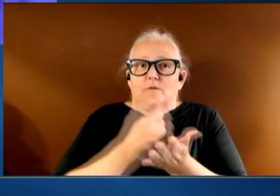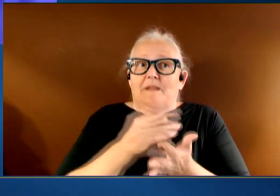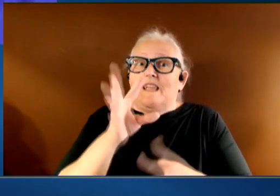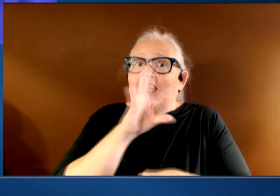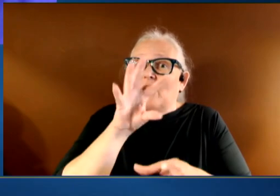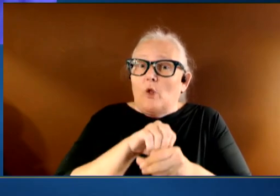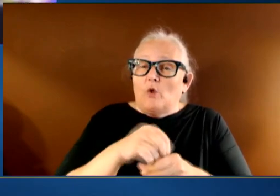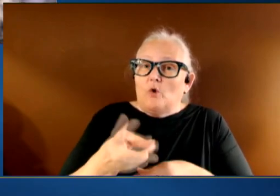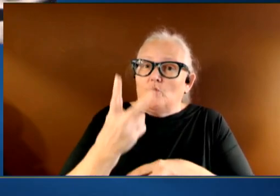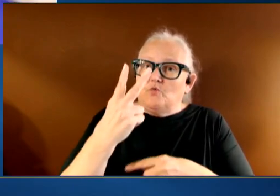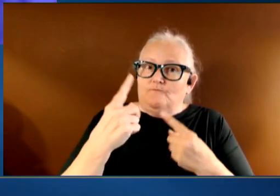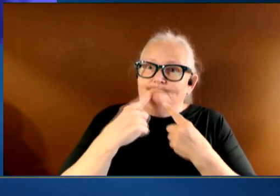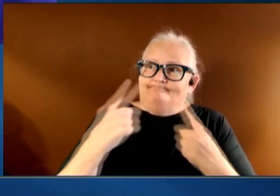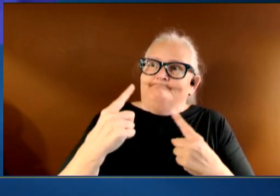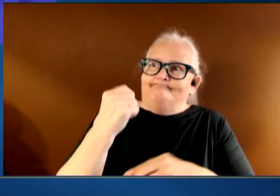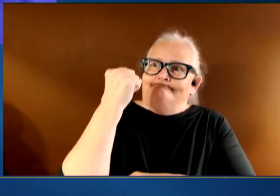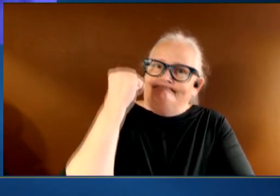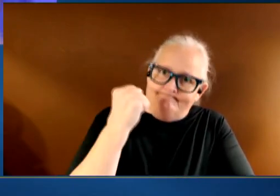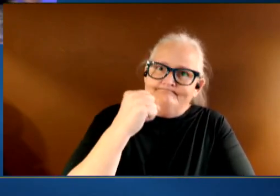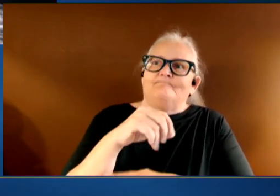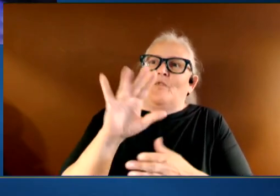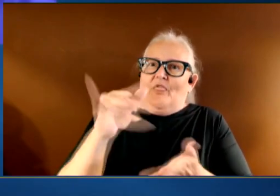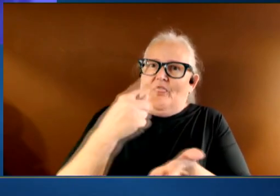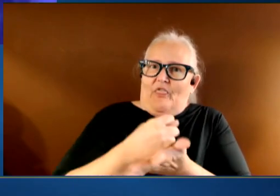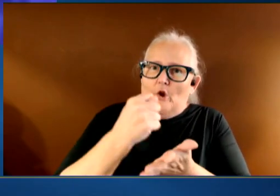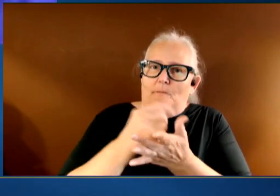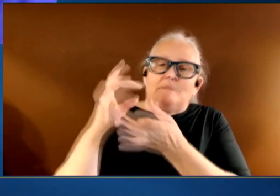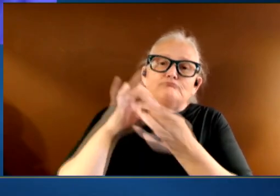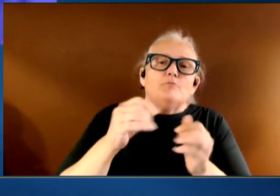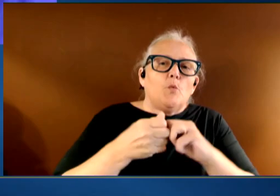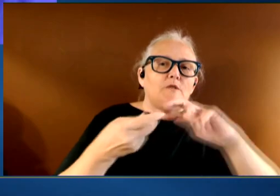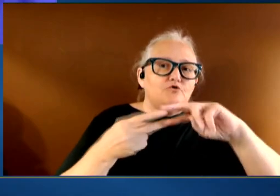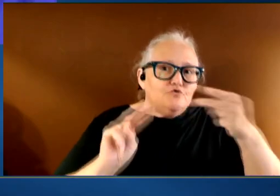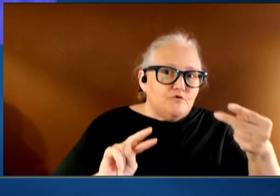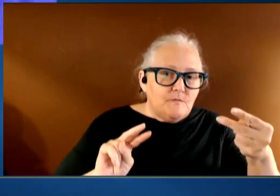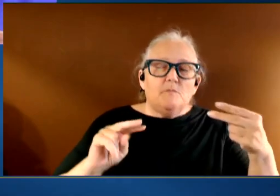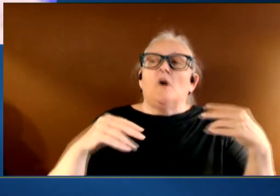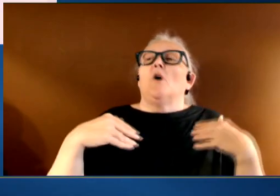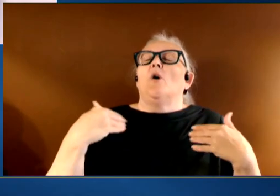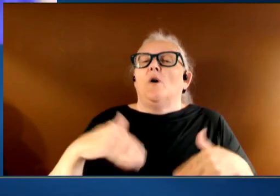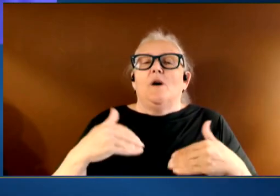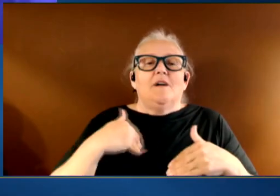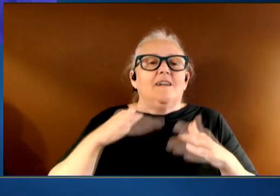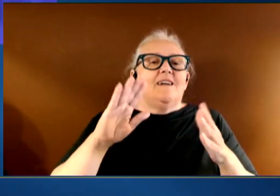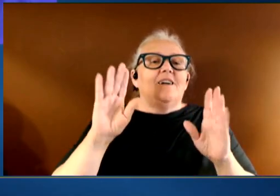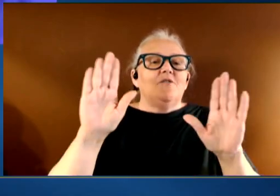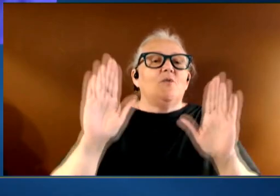therapies. Moderating this session will be the phenomenal Dr. Kamal Menghrajani,